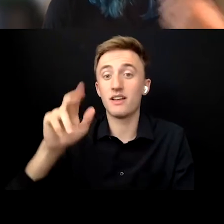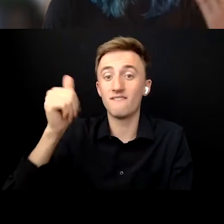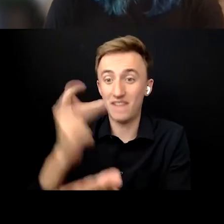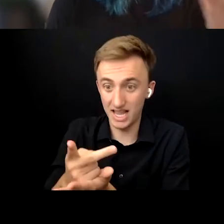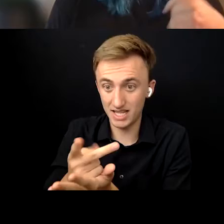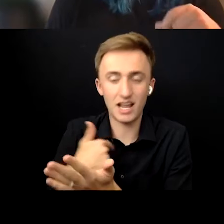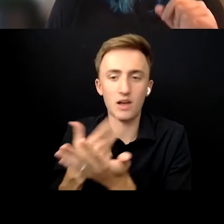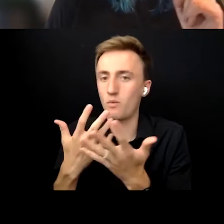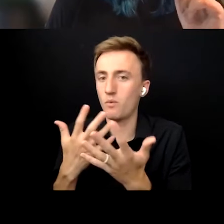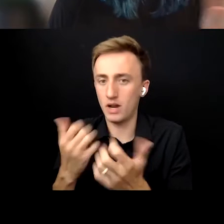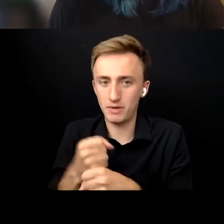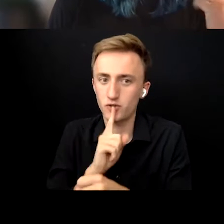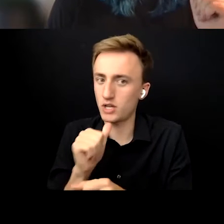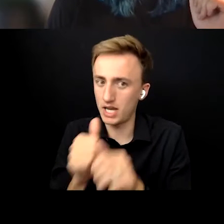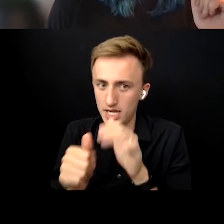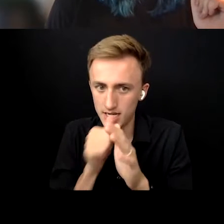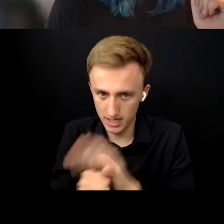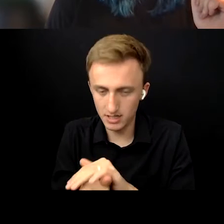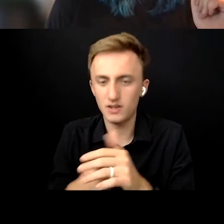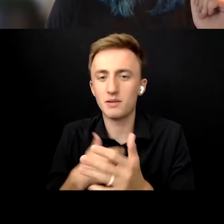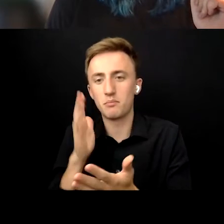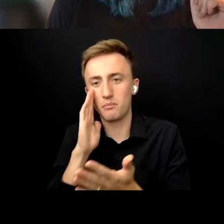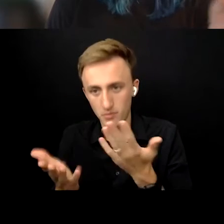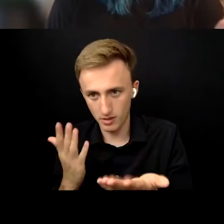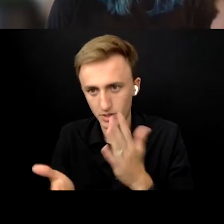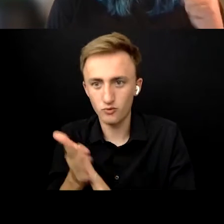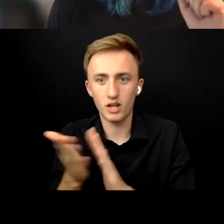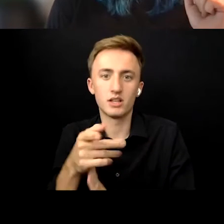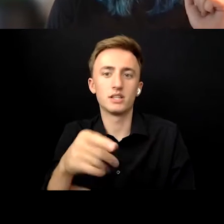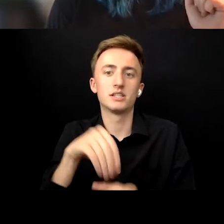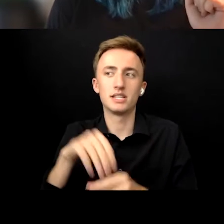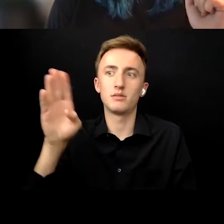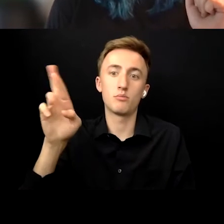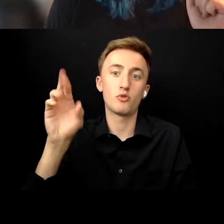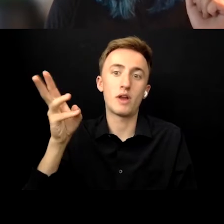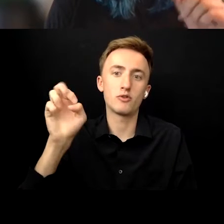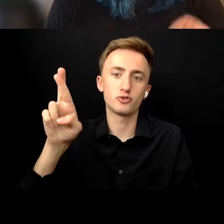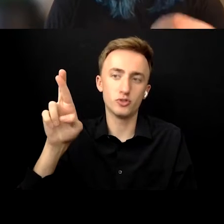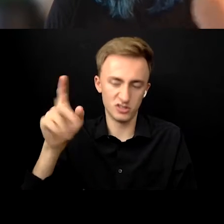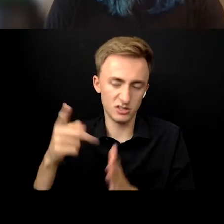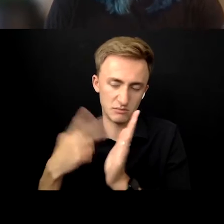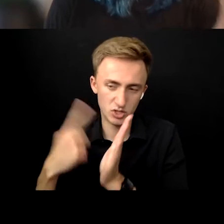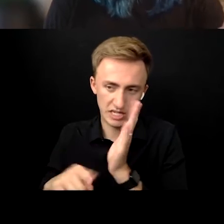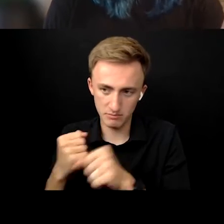so I would probably run this in my browser, as well, to double check this. Then we want to make